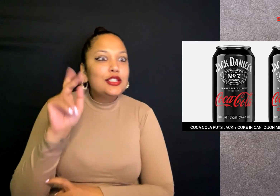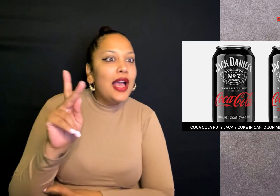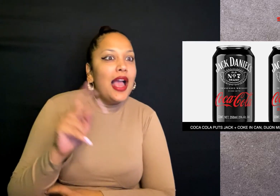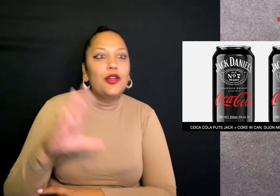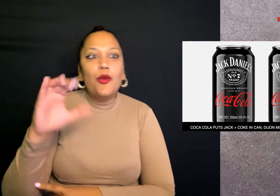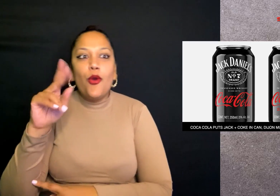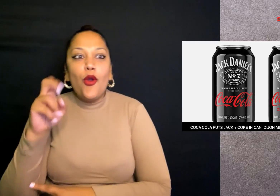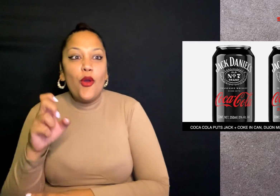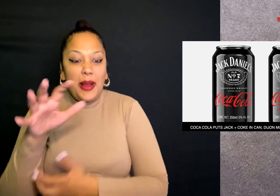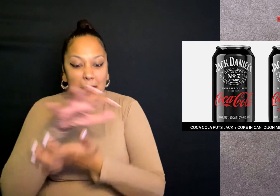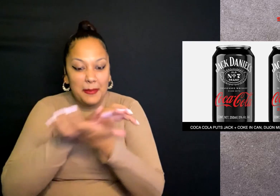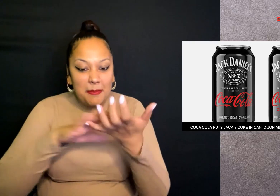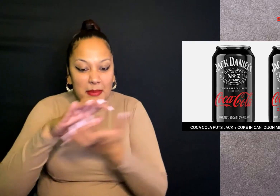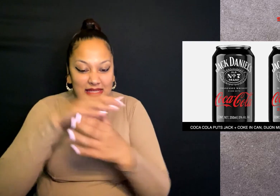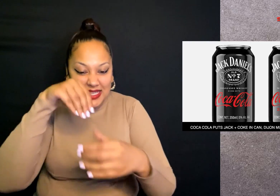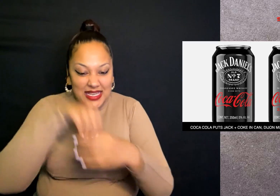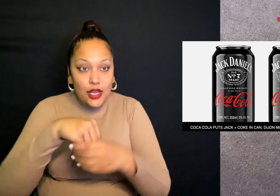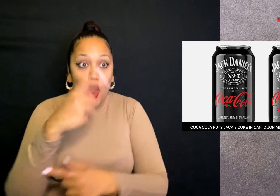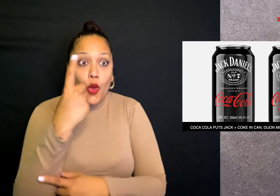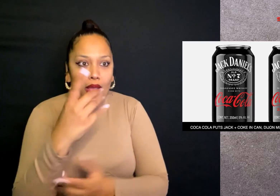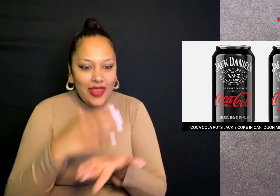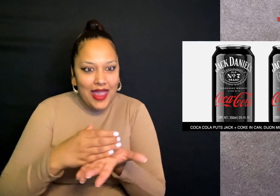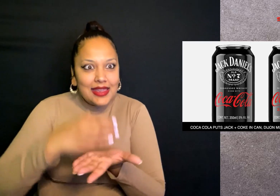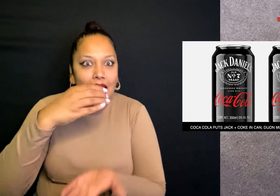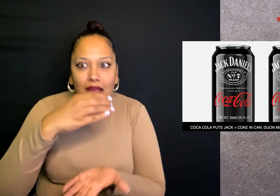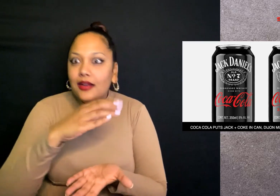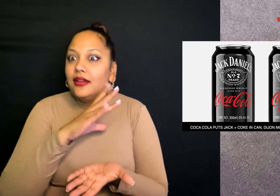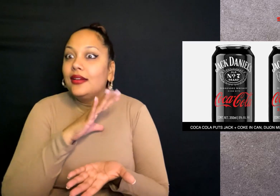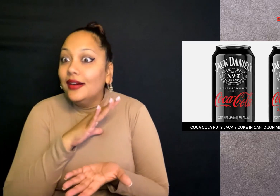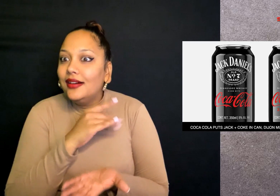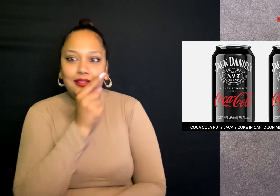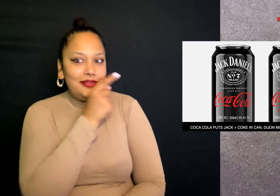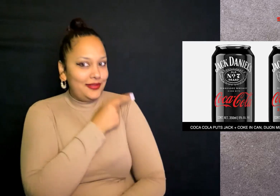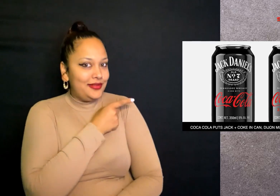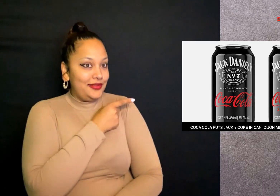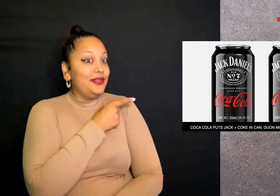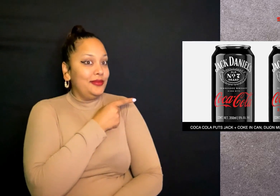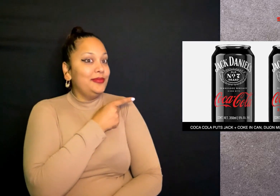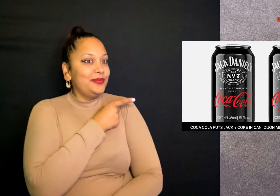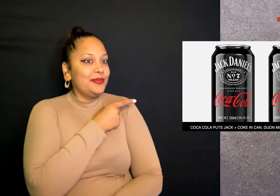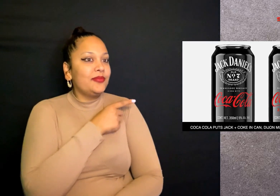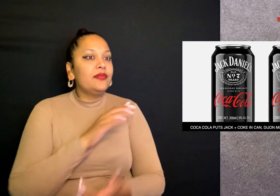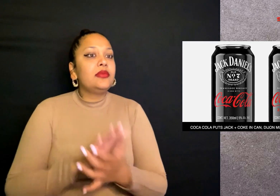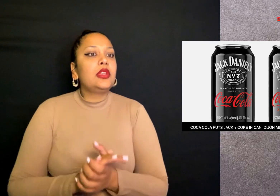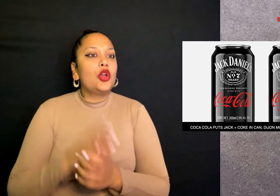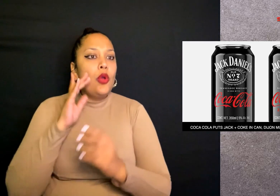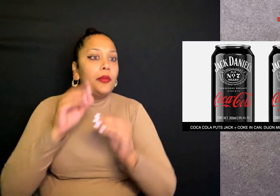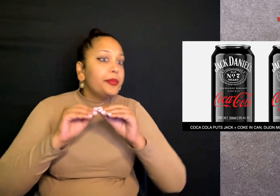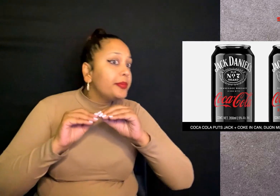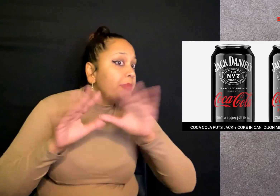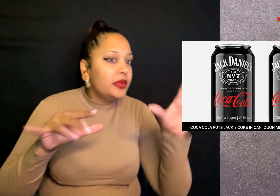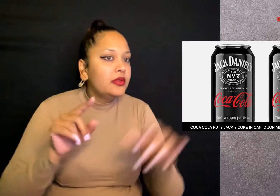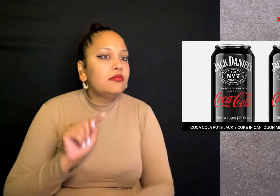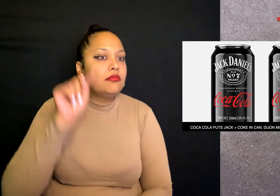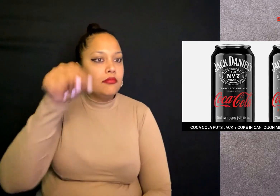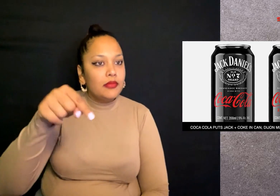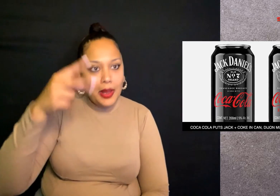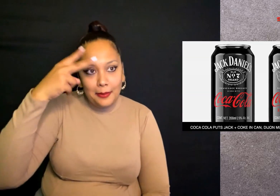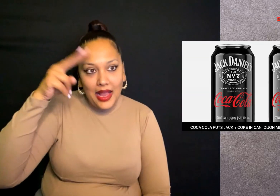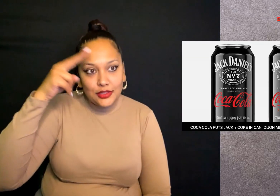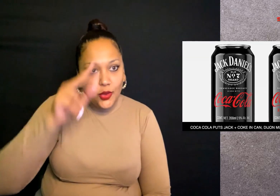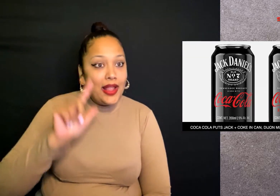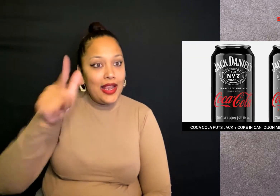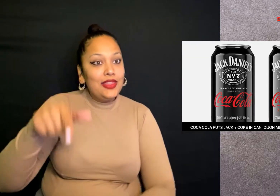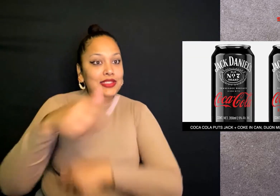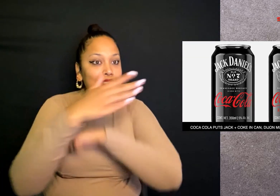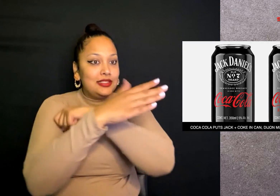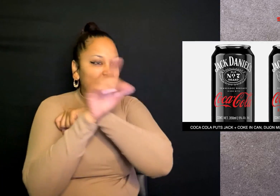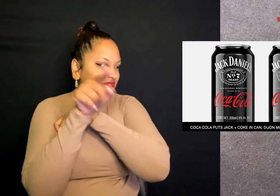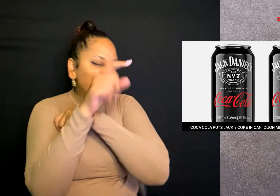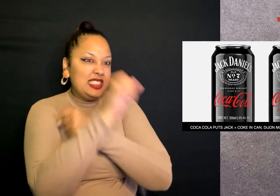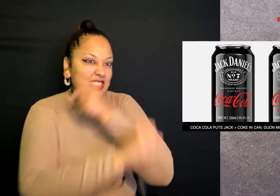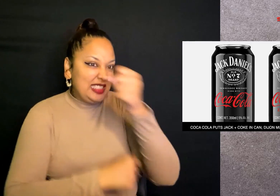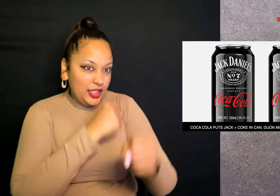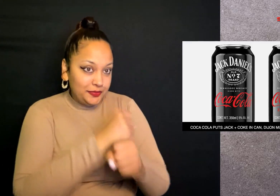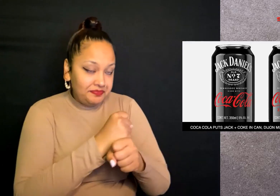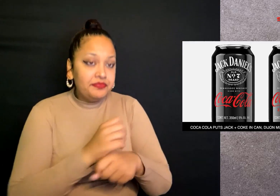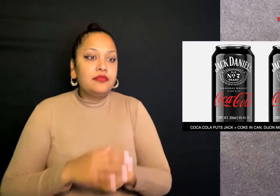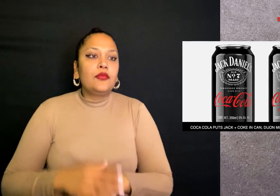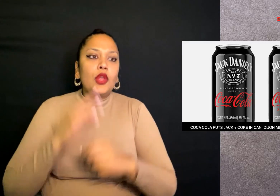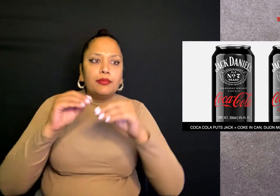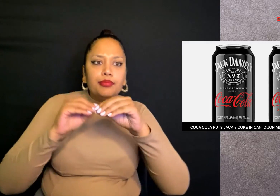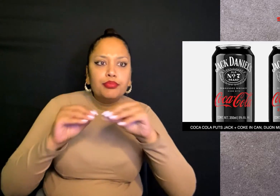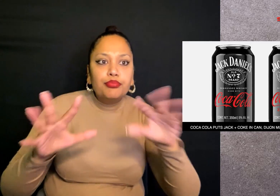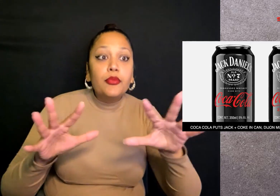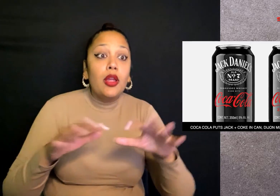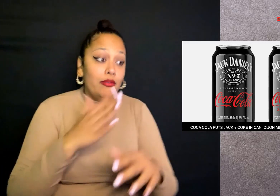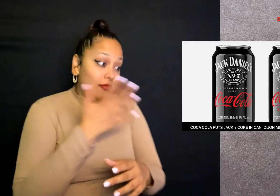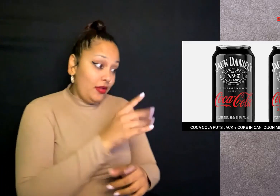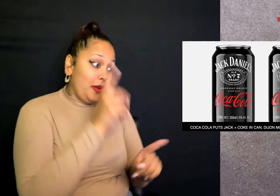can get Jack and Coke in a can it will make its debut in Mexico later this year then it